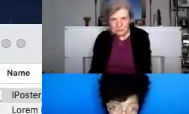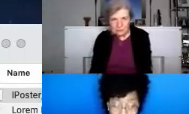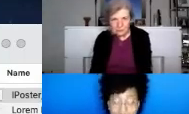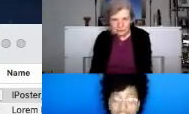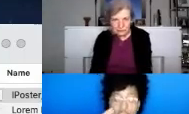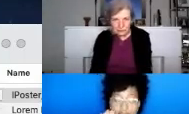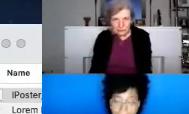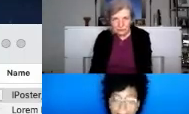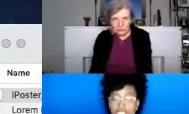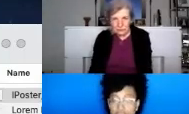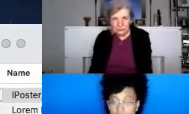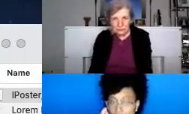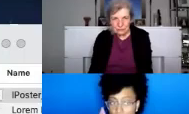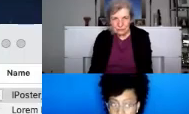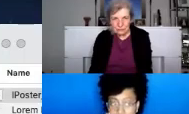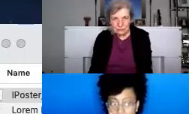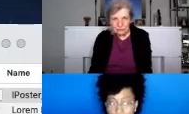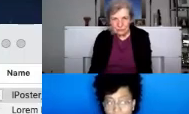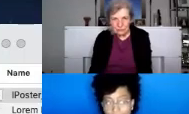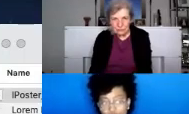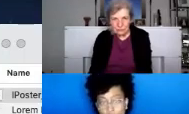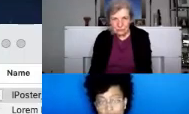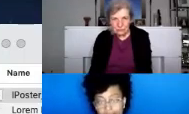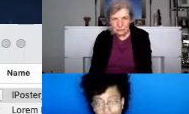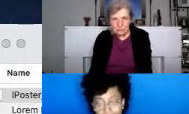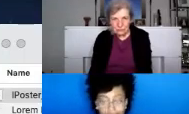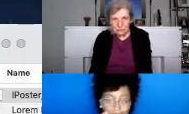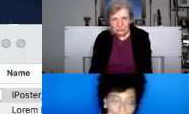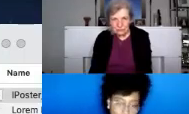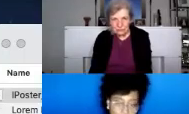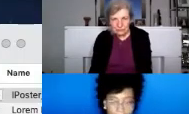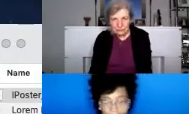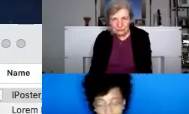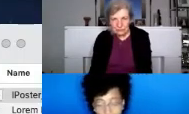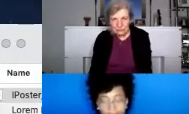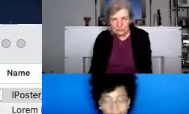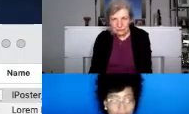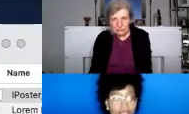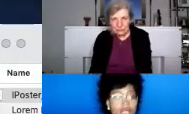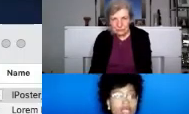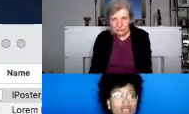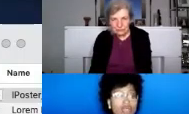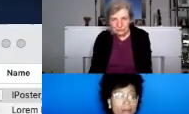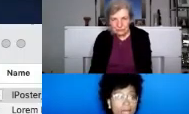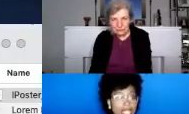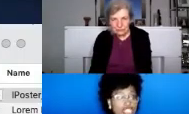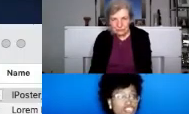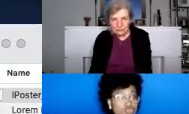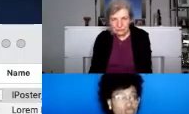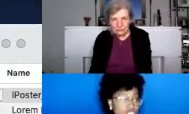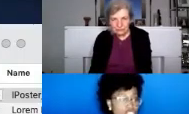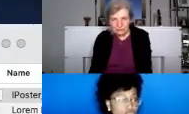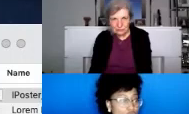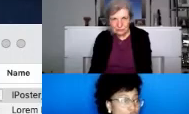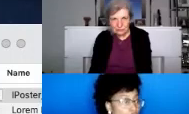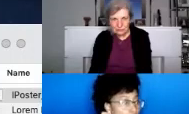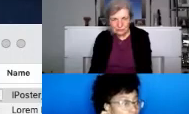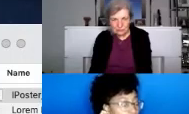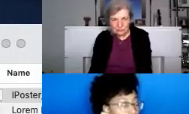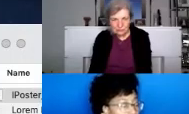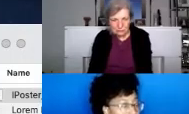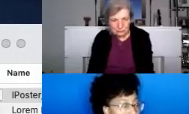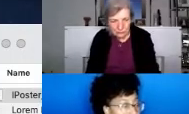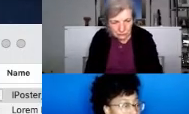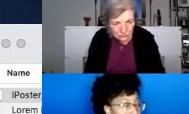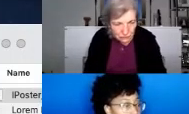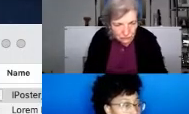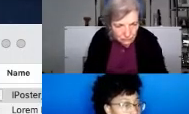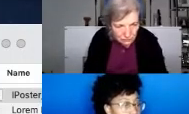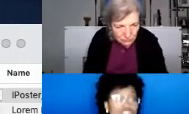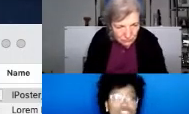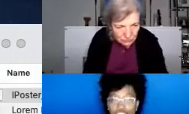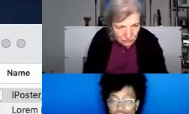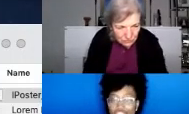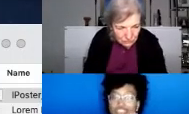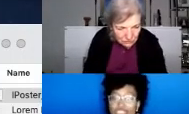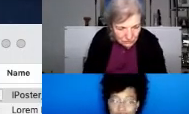07:43:42 -- you go back here and choose a new template here